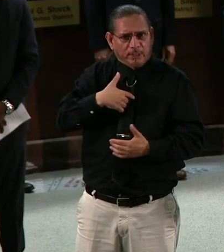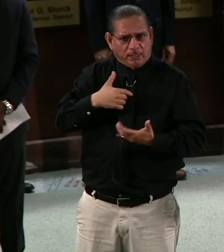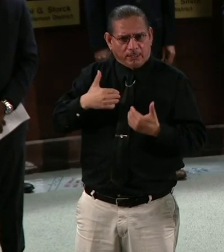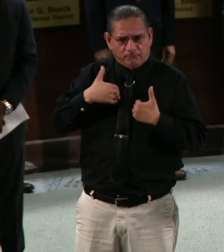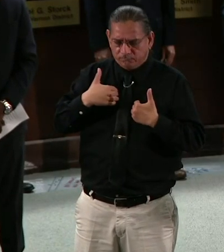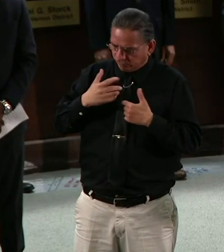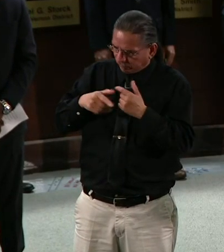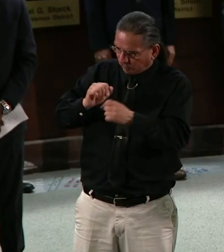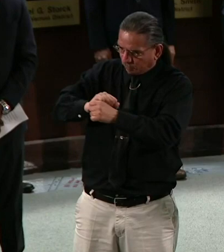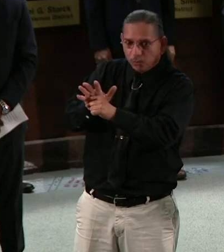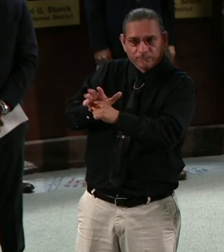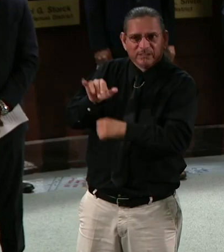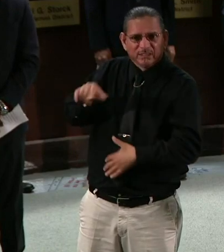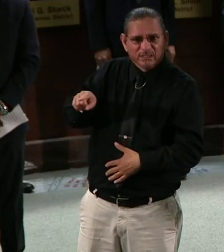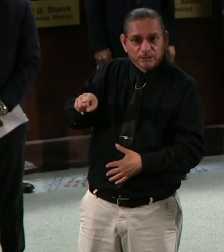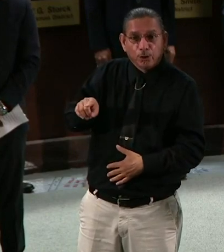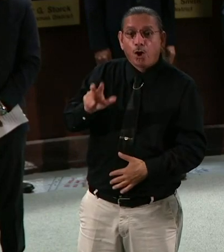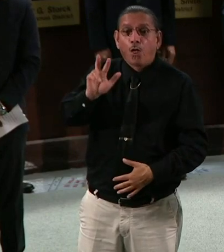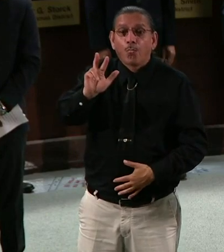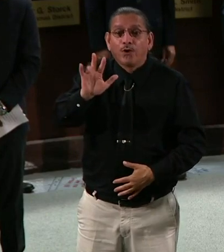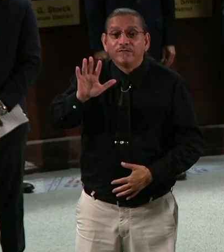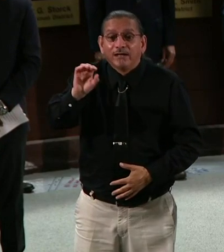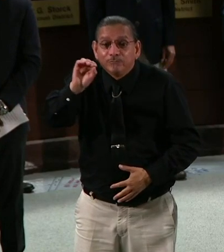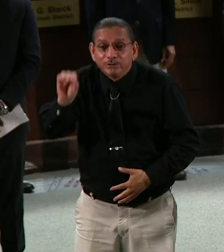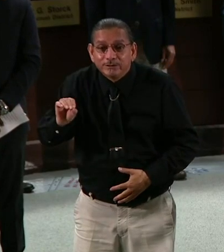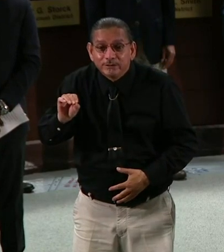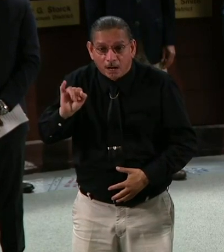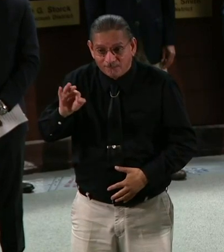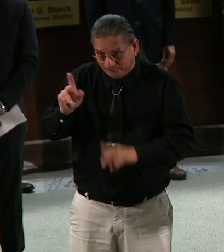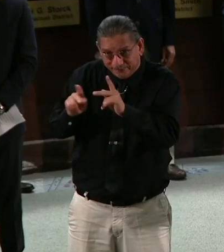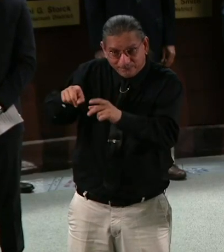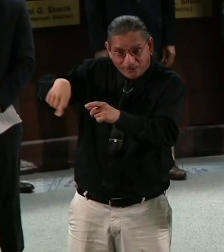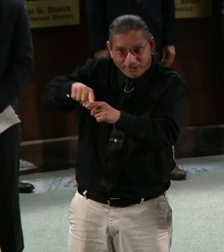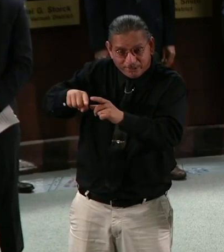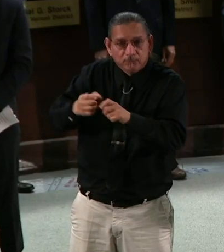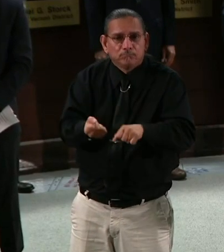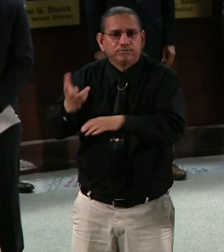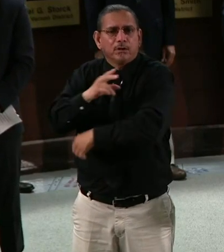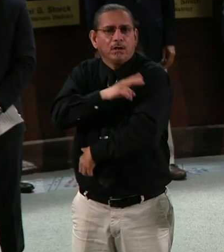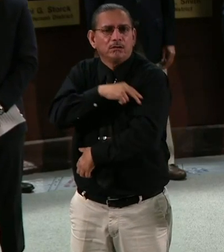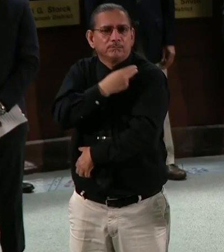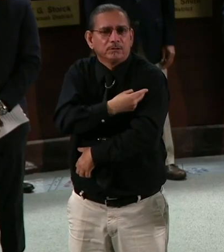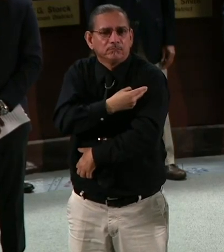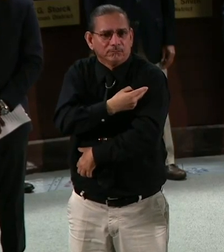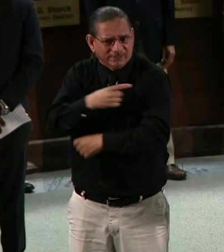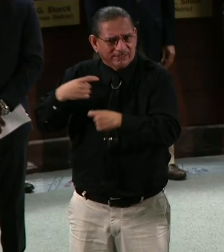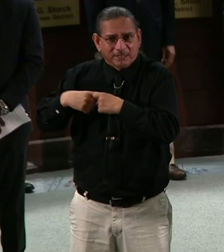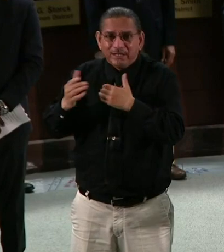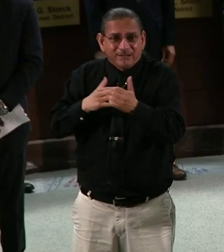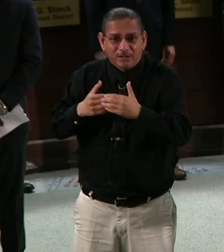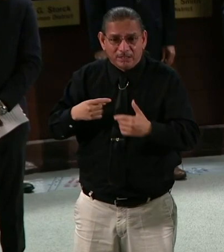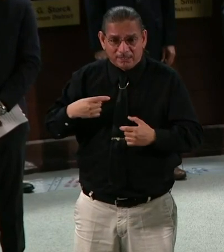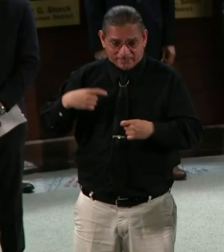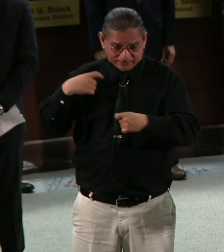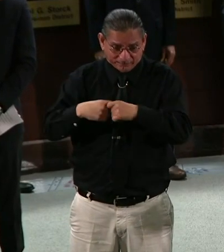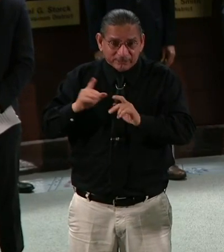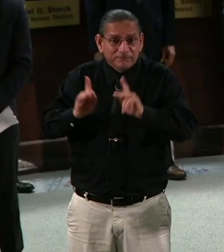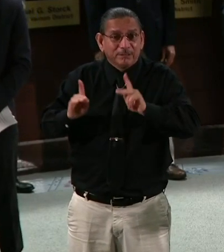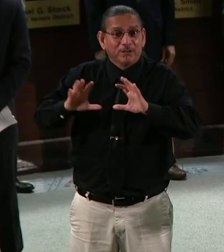WE HAVE DEMOGRAPHIC DATA. AND 35% OF HOSPITALIZATIONS EVEN